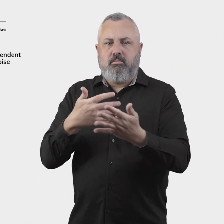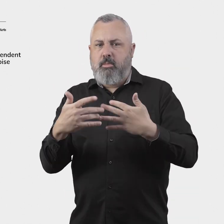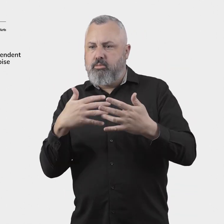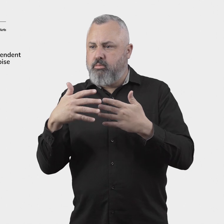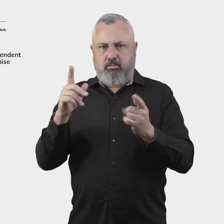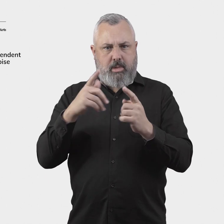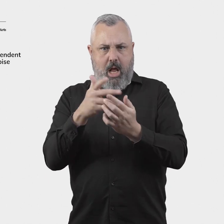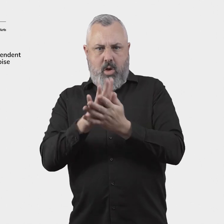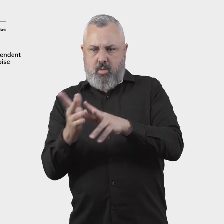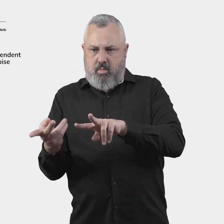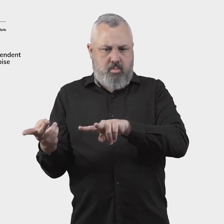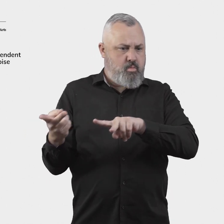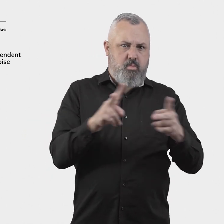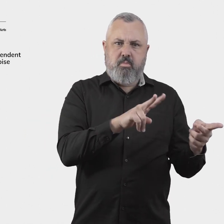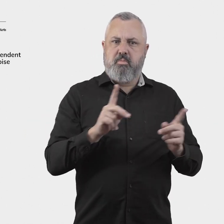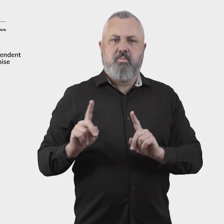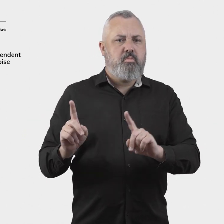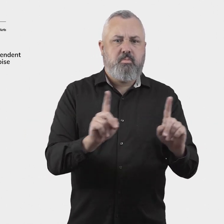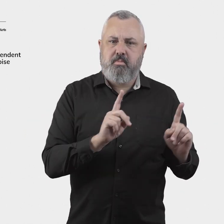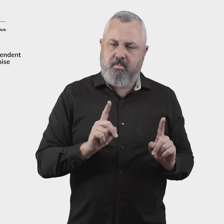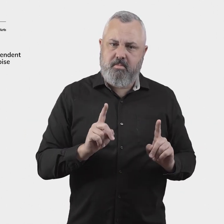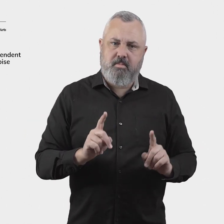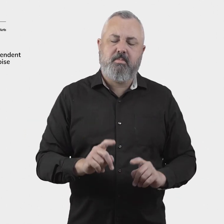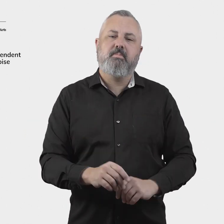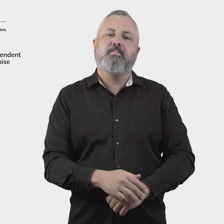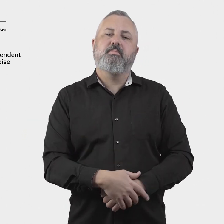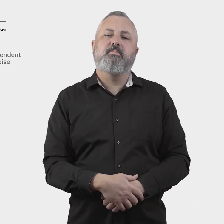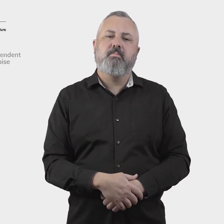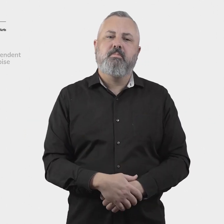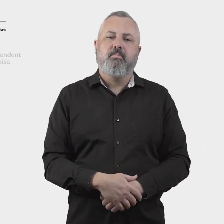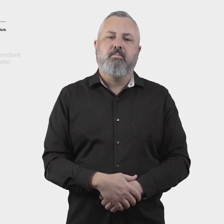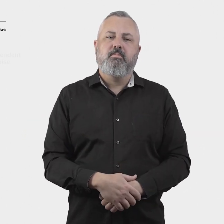ANO into the independent Aviation Industry Ombuds Scheme through a separate process.